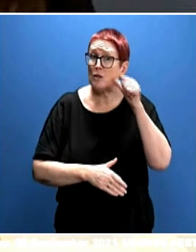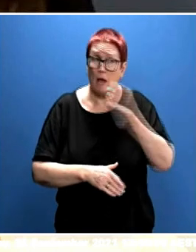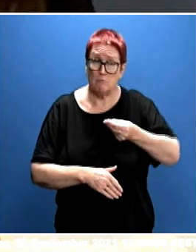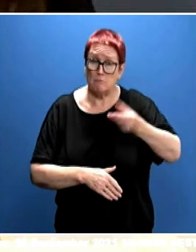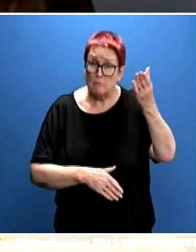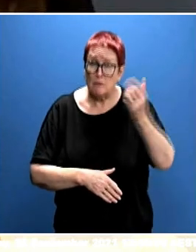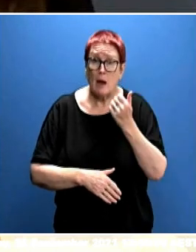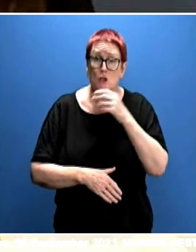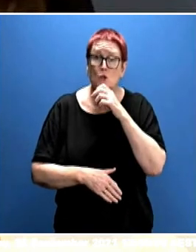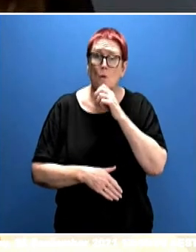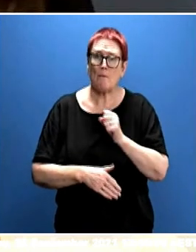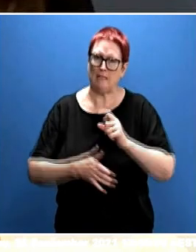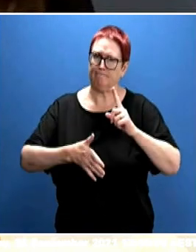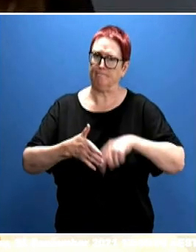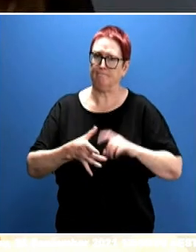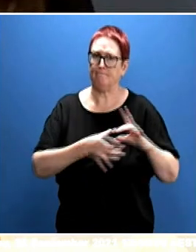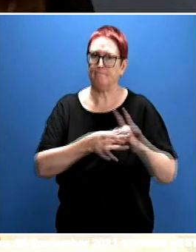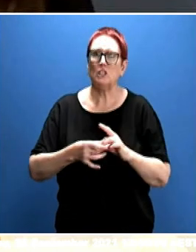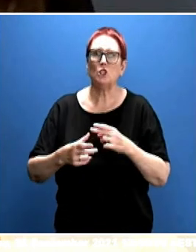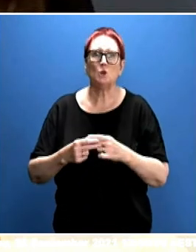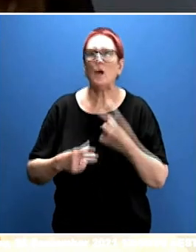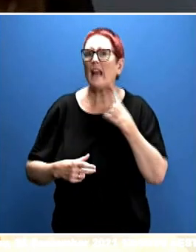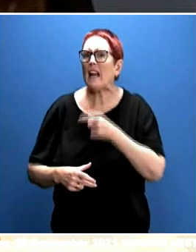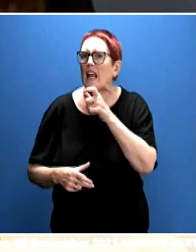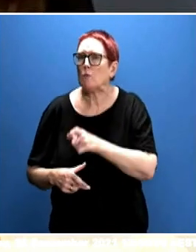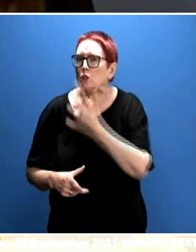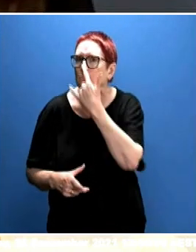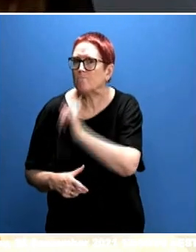was sentenced in relation to a charge of manslaughter, that a Community Report